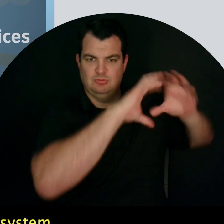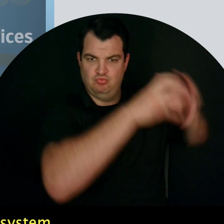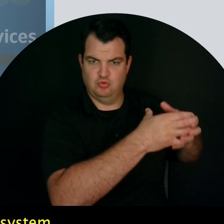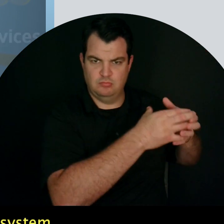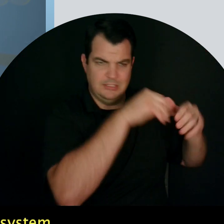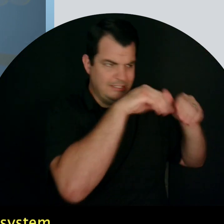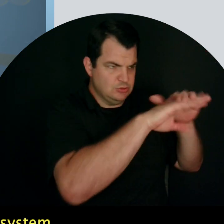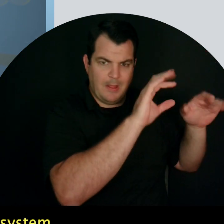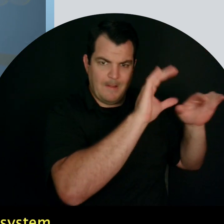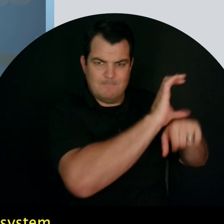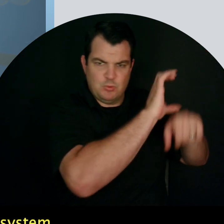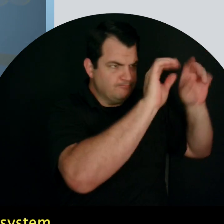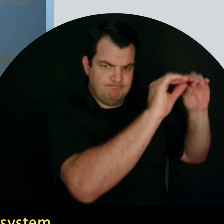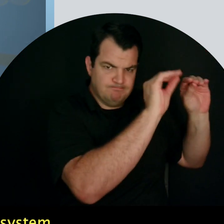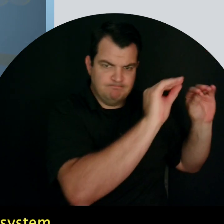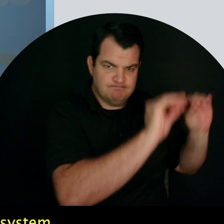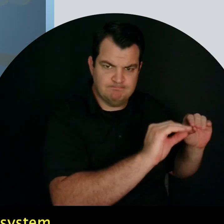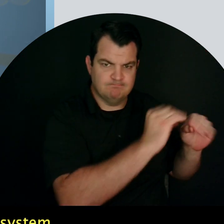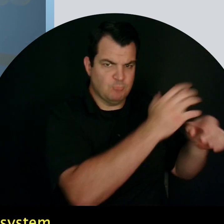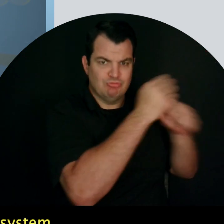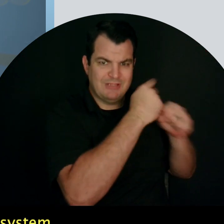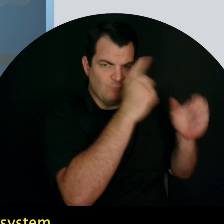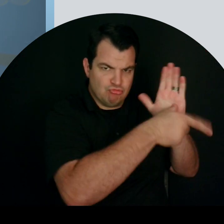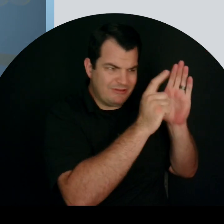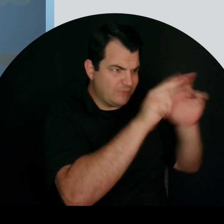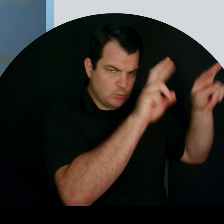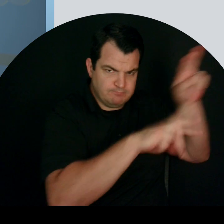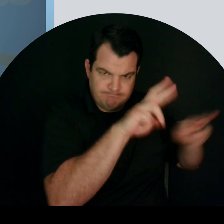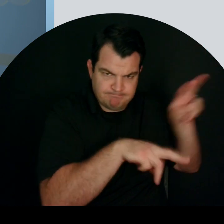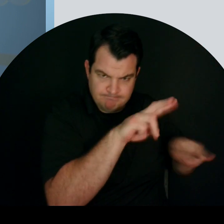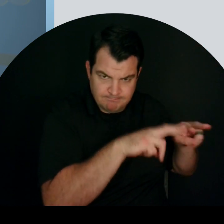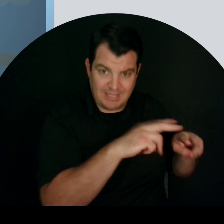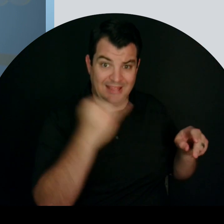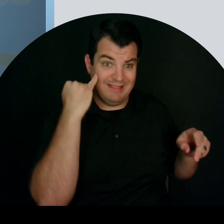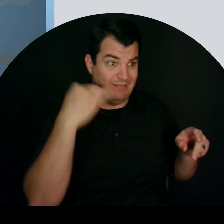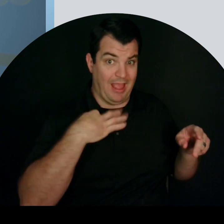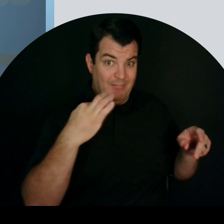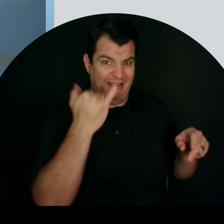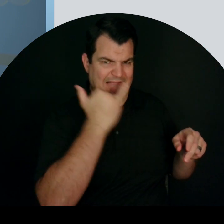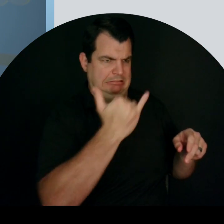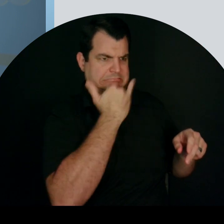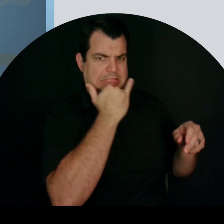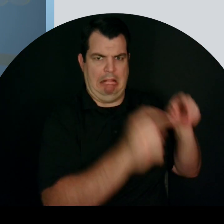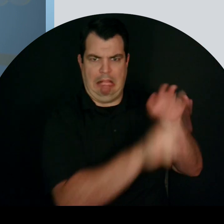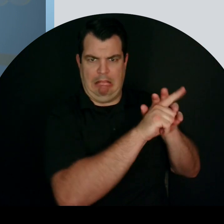entered in the computer system and reviewed for errors. If the application has an error,